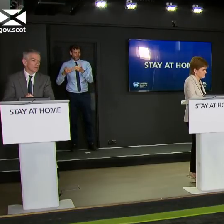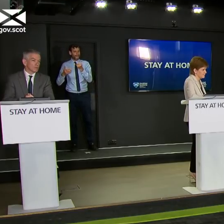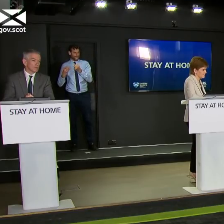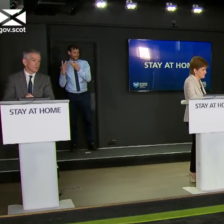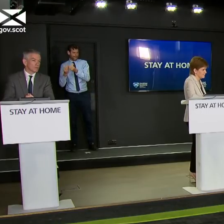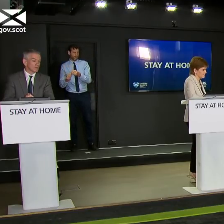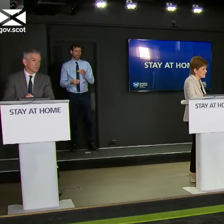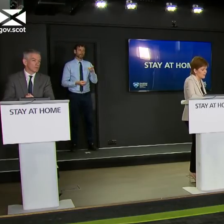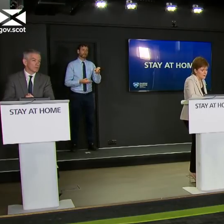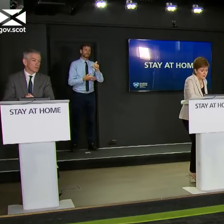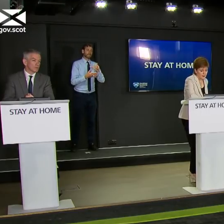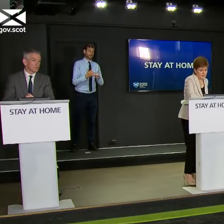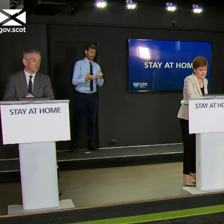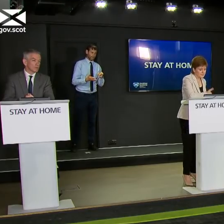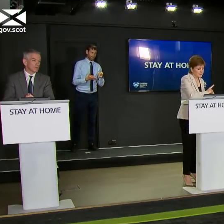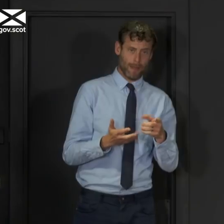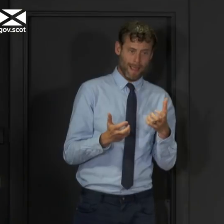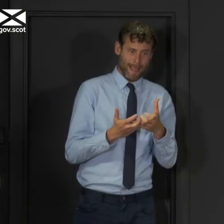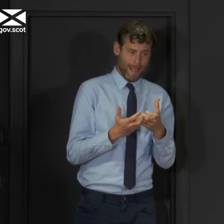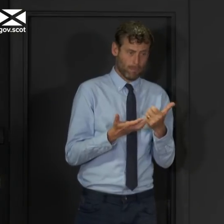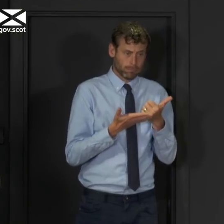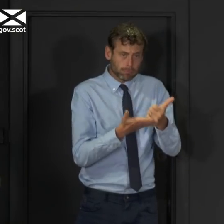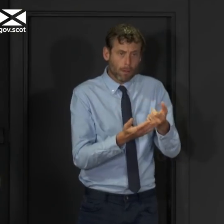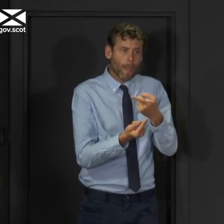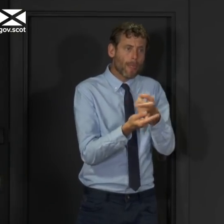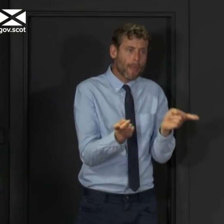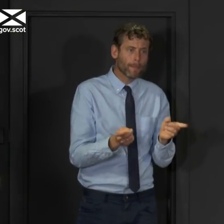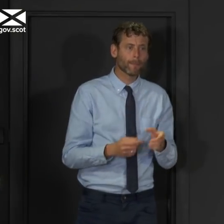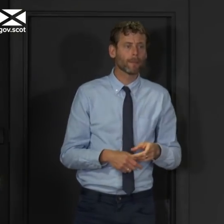to provide that advice to them? Let me make a few general comments and then I am going to hand over to the Health Secretary